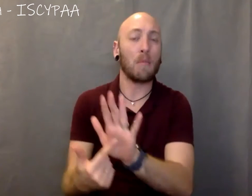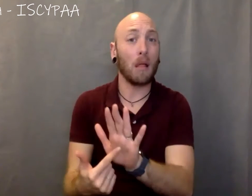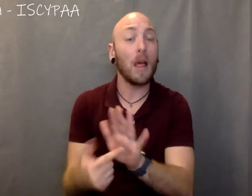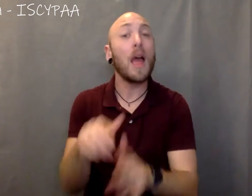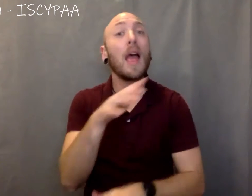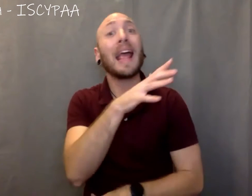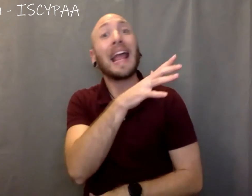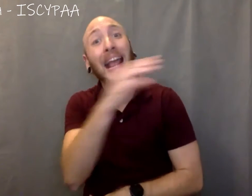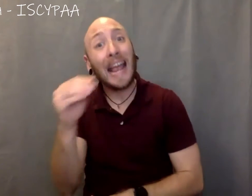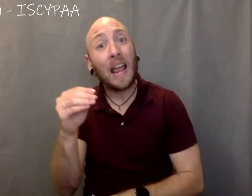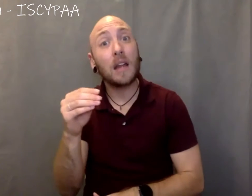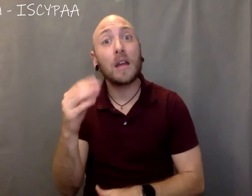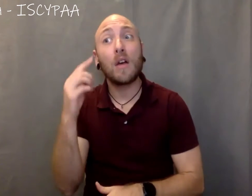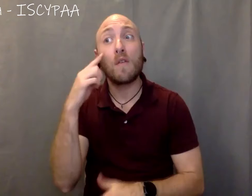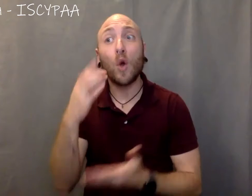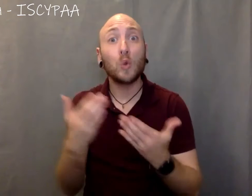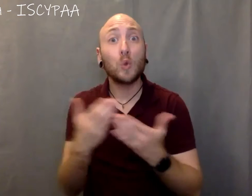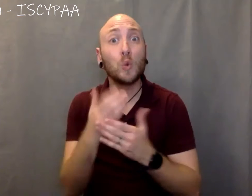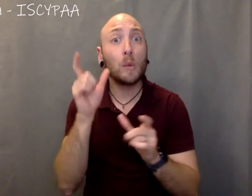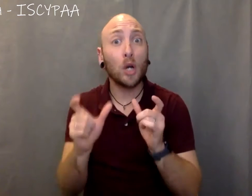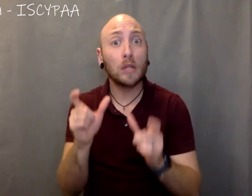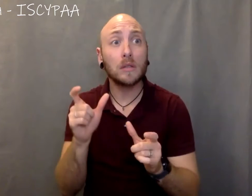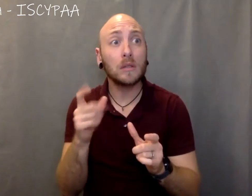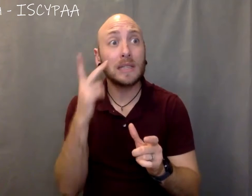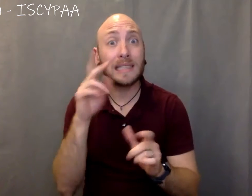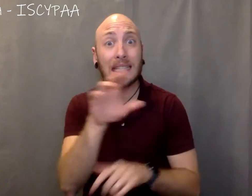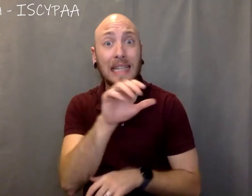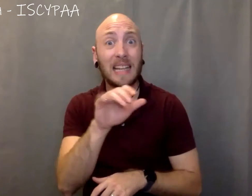for somebody that's new or somebody that's coming back that's dying from alcoholism.